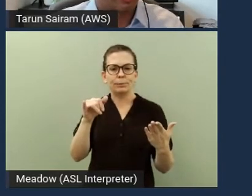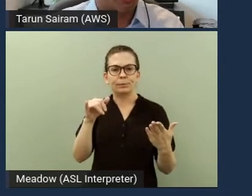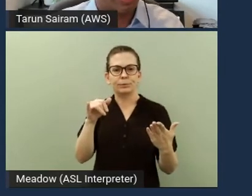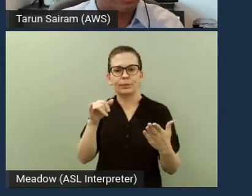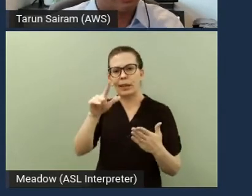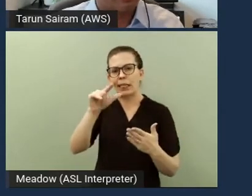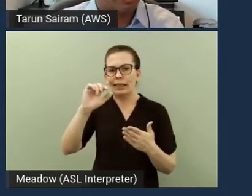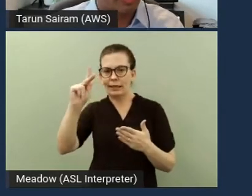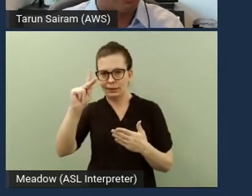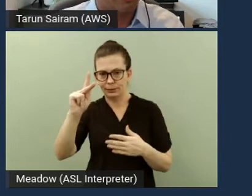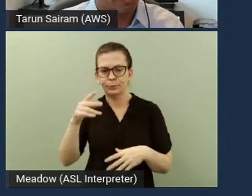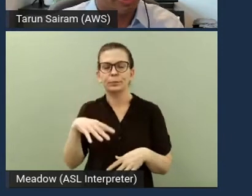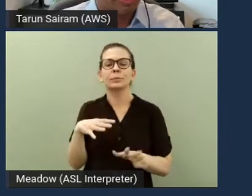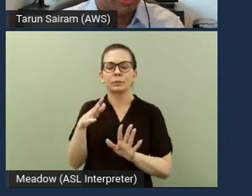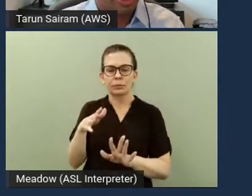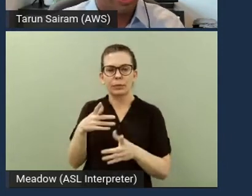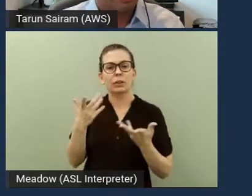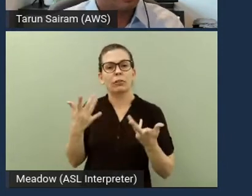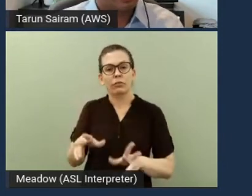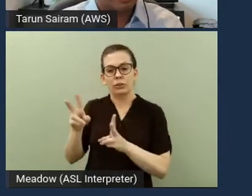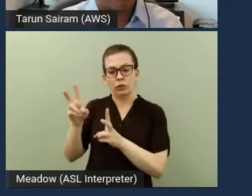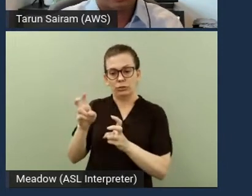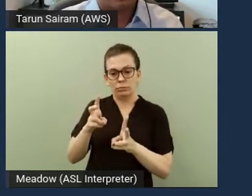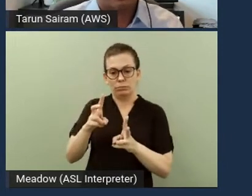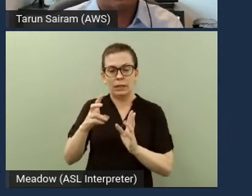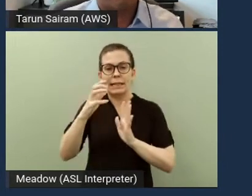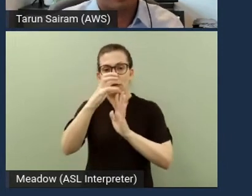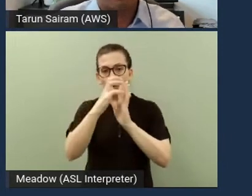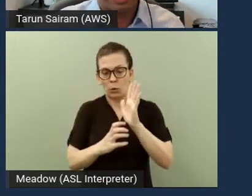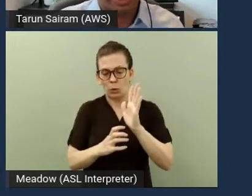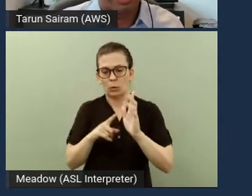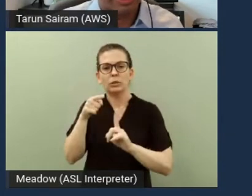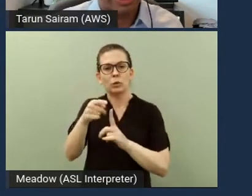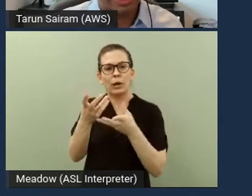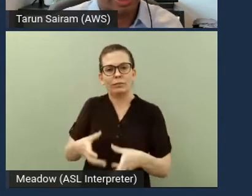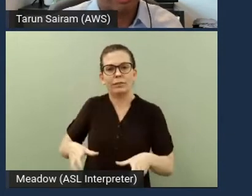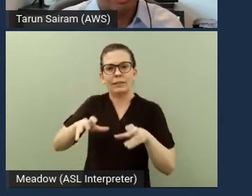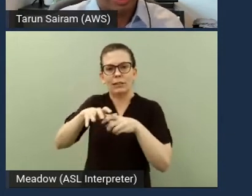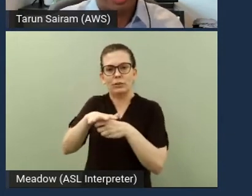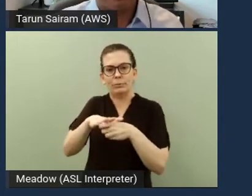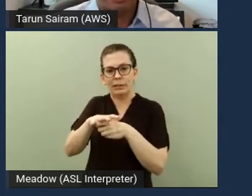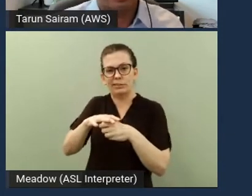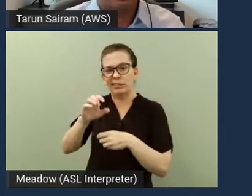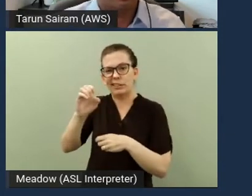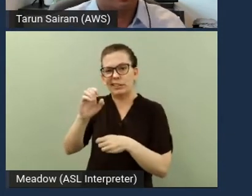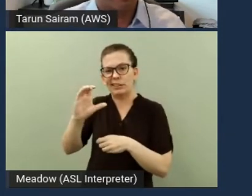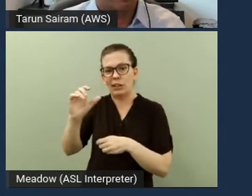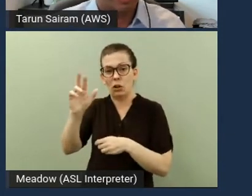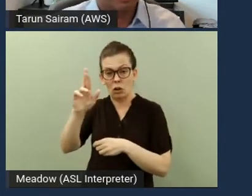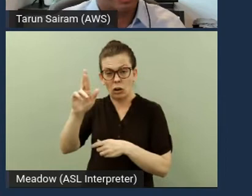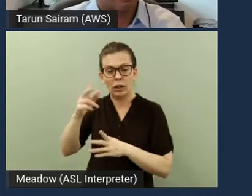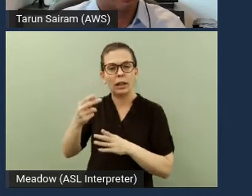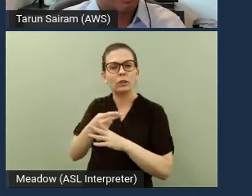So once you do both, you can have a container image based in ECR and basically use pull that down.